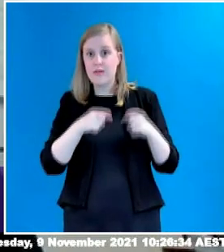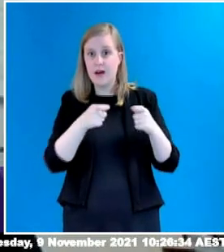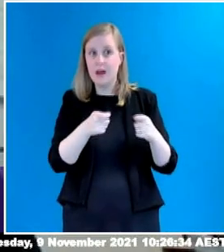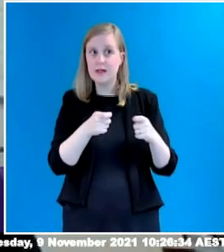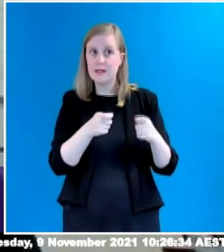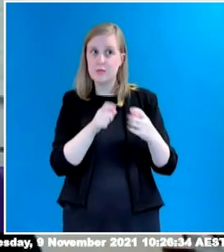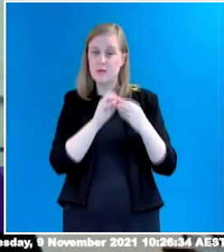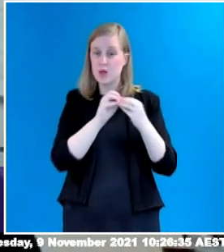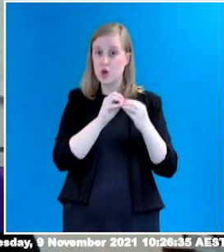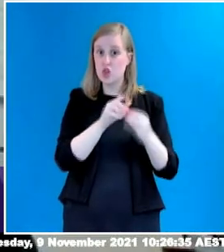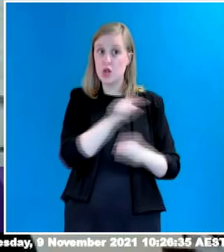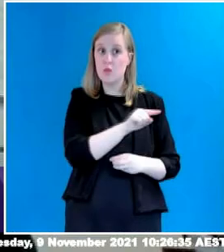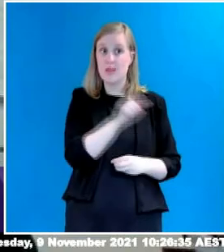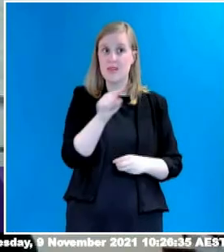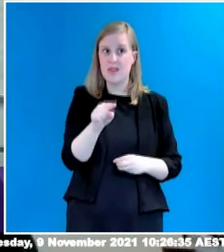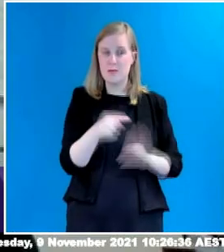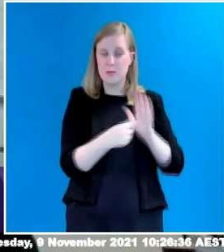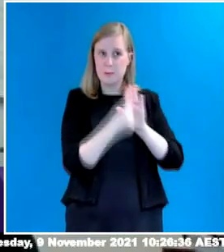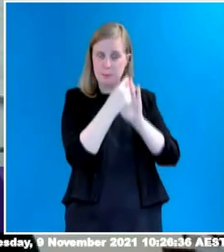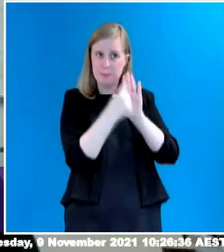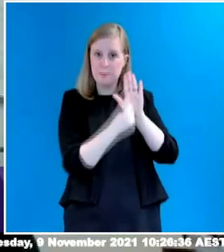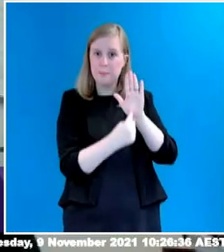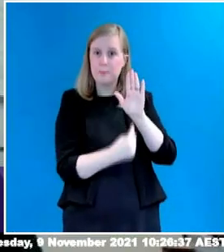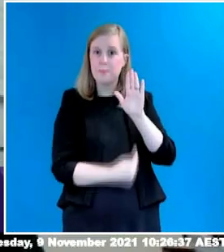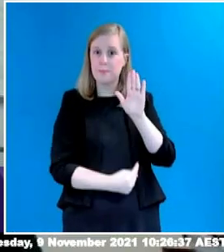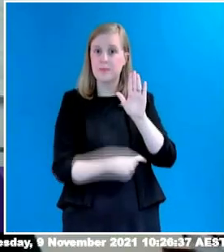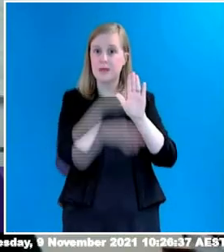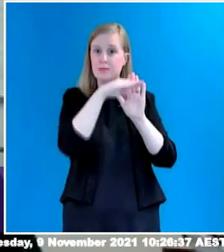discrimination provisions around people with disability.